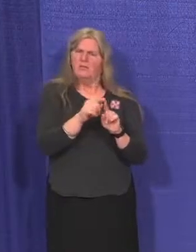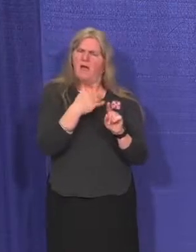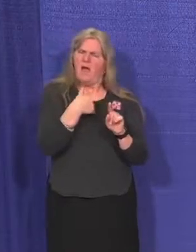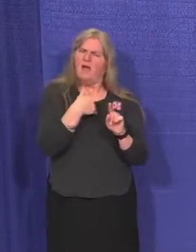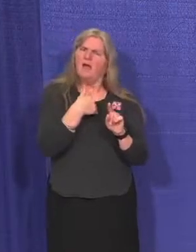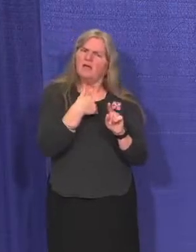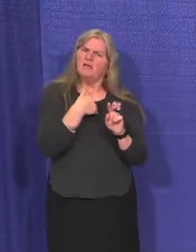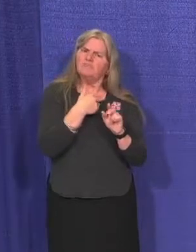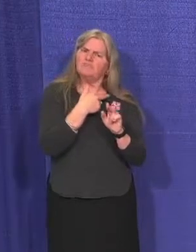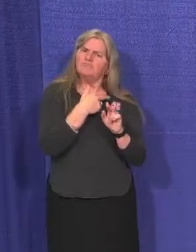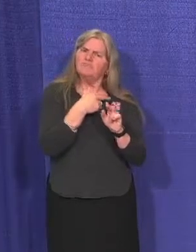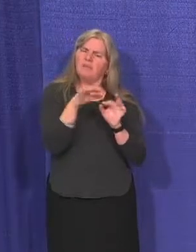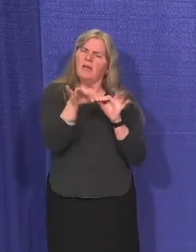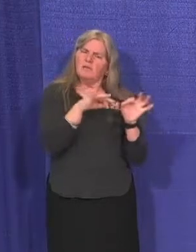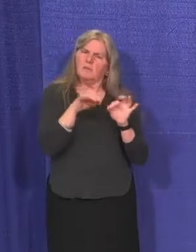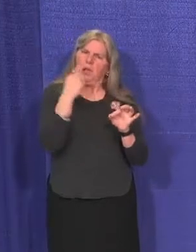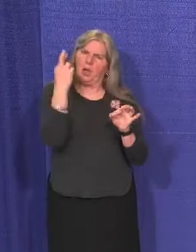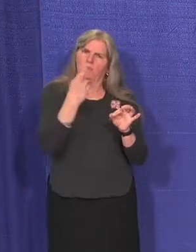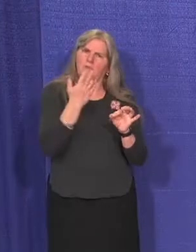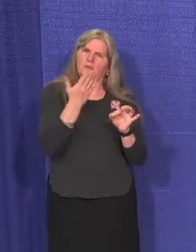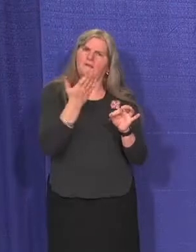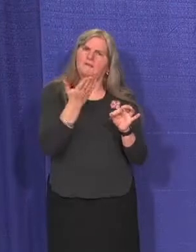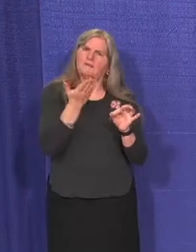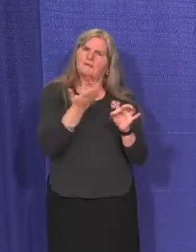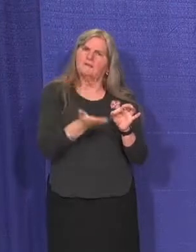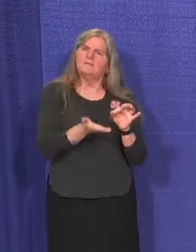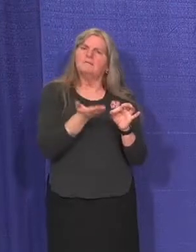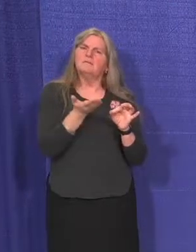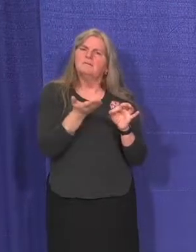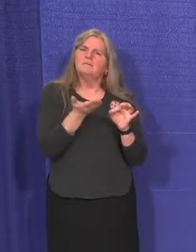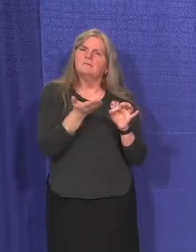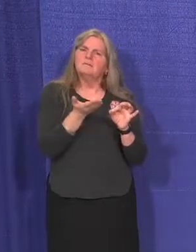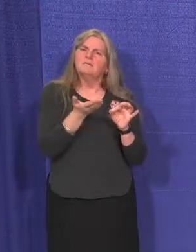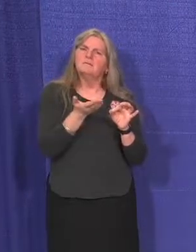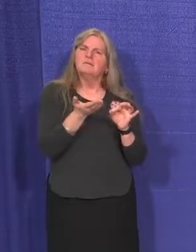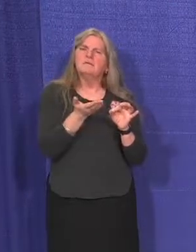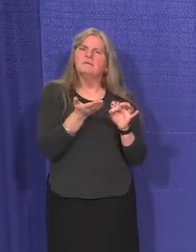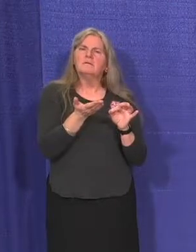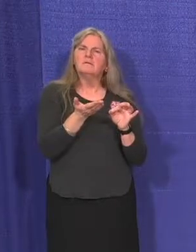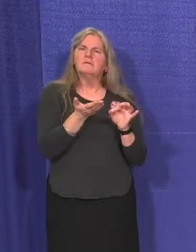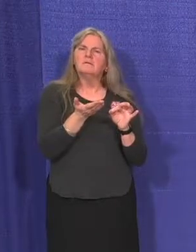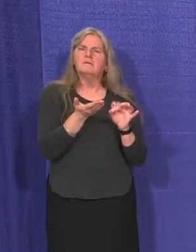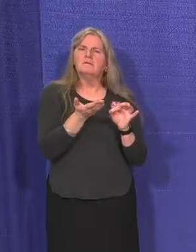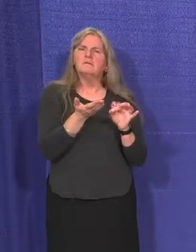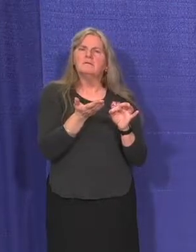the standard we need. We needed to half this